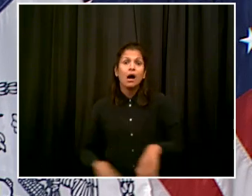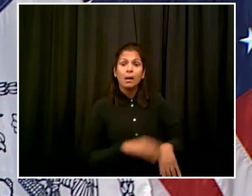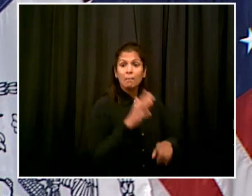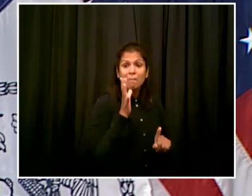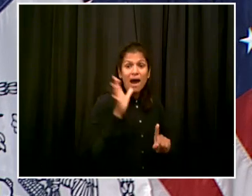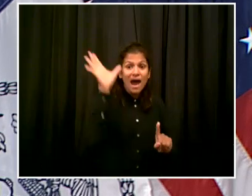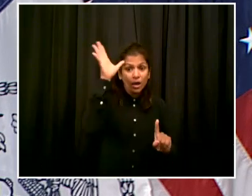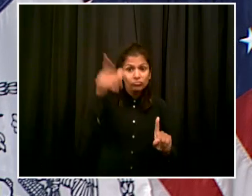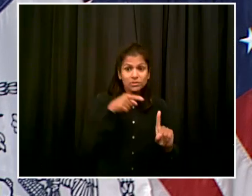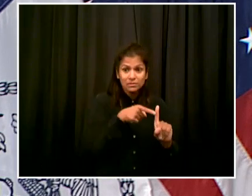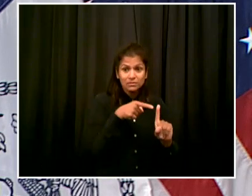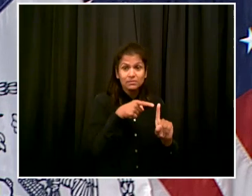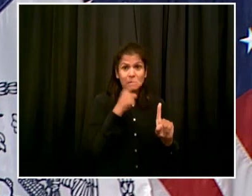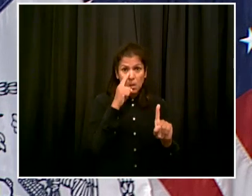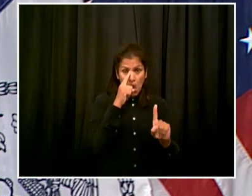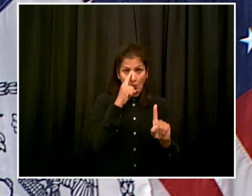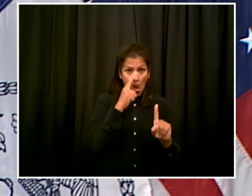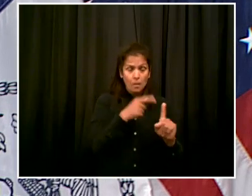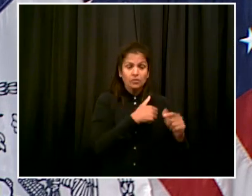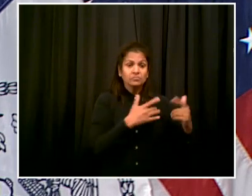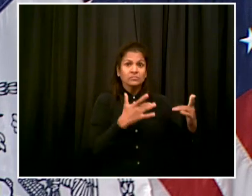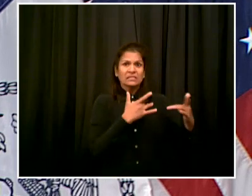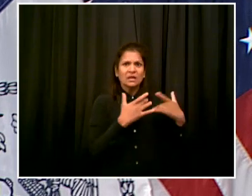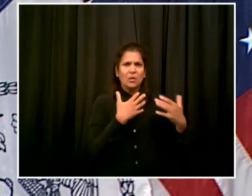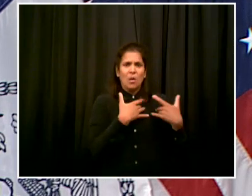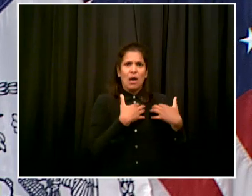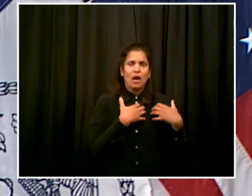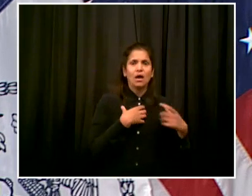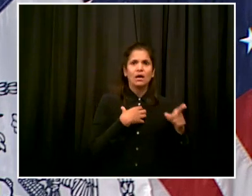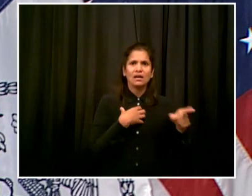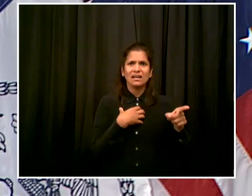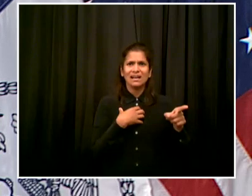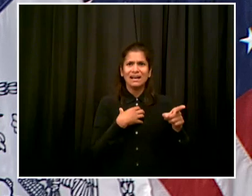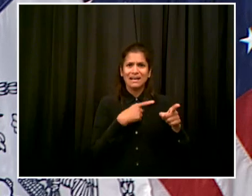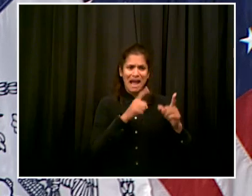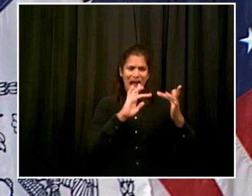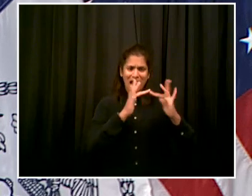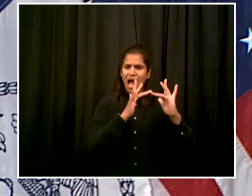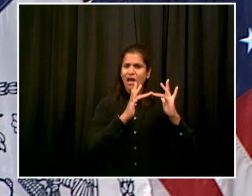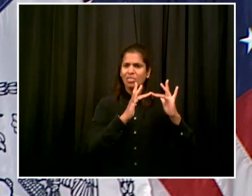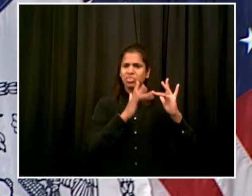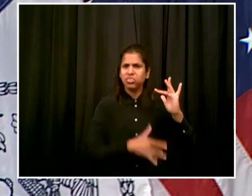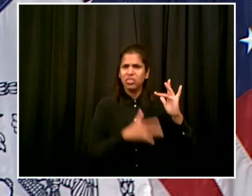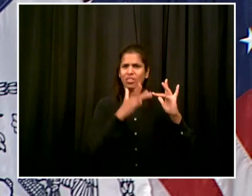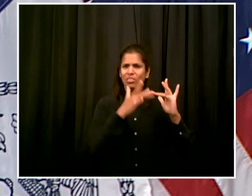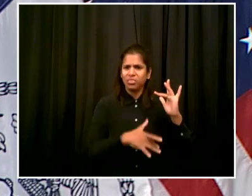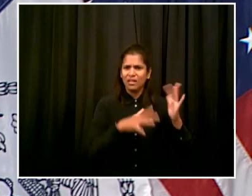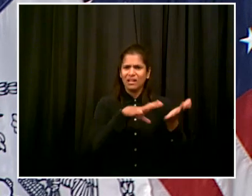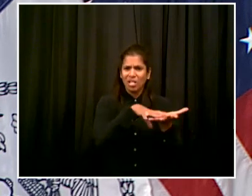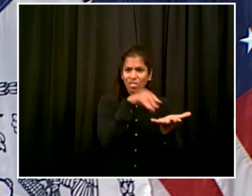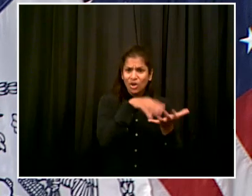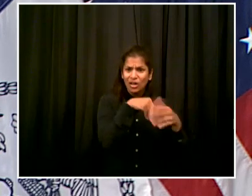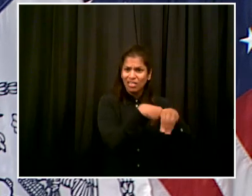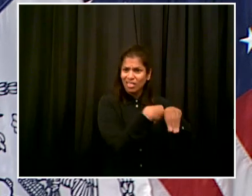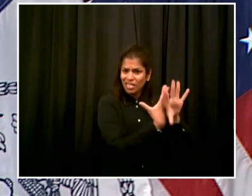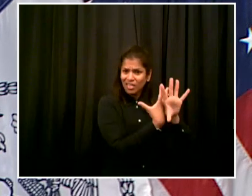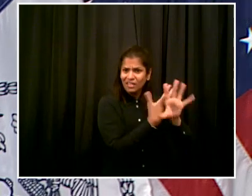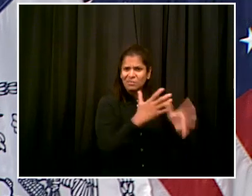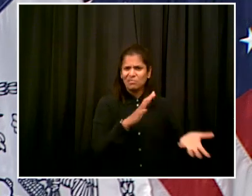ABOUT THIS. AND PARENTS ARE ALSO SKETPICAL WITH THE REMOTE LEARNING IN